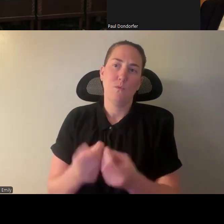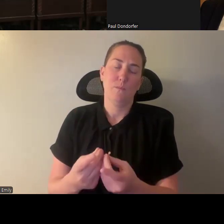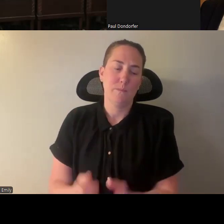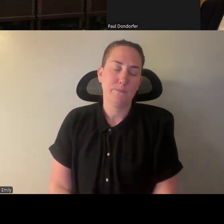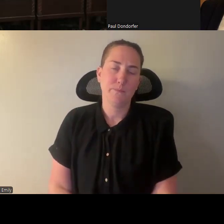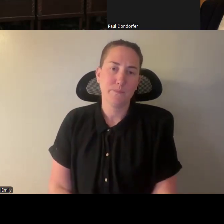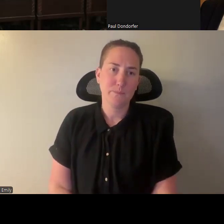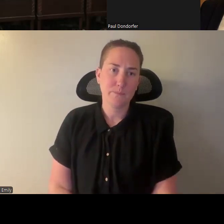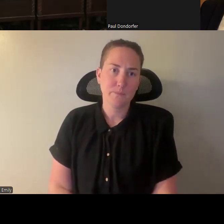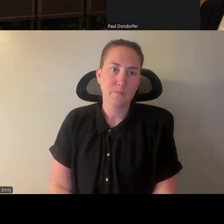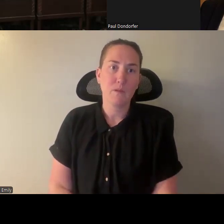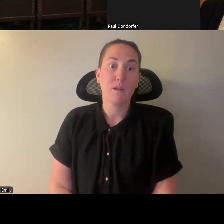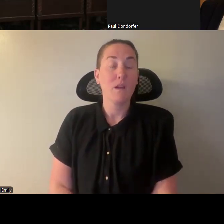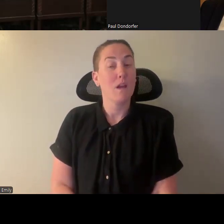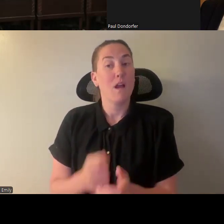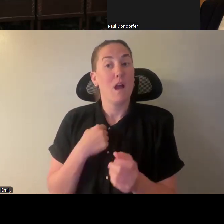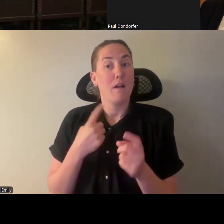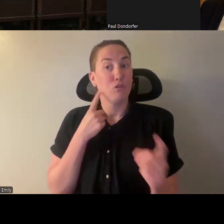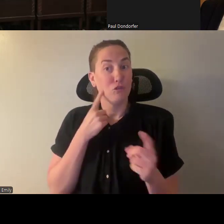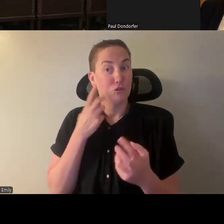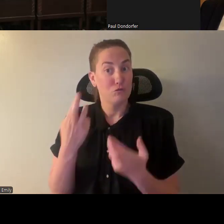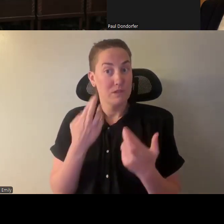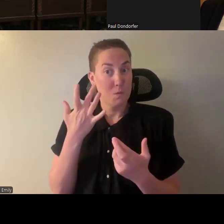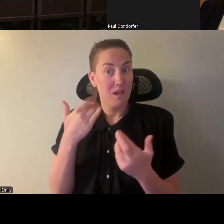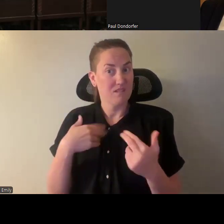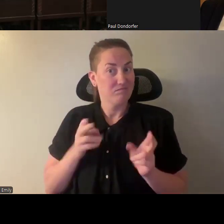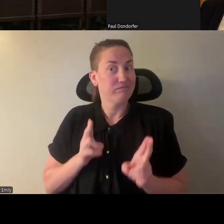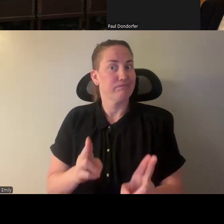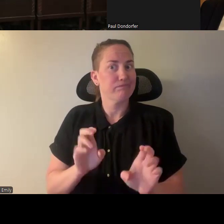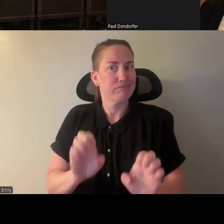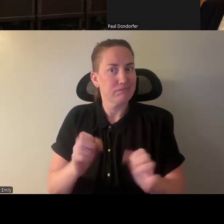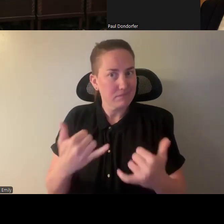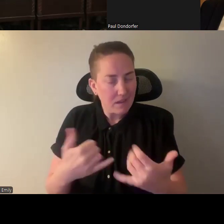uh I heard the reason why this is a matter of urgency is that the contract